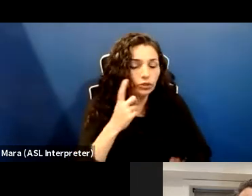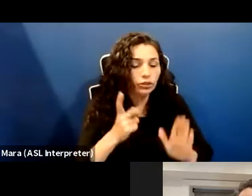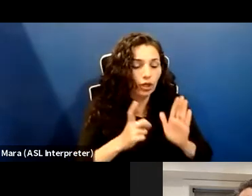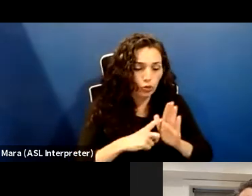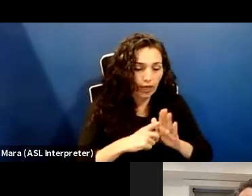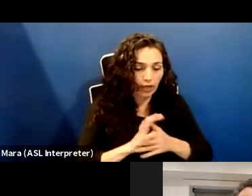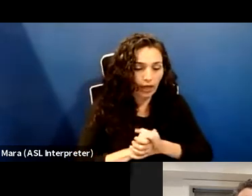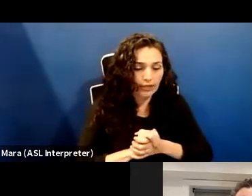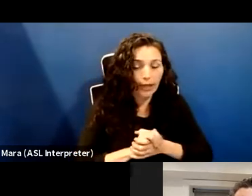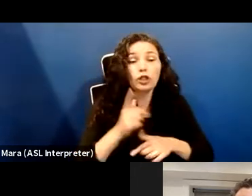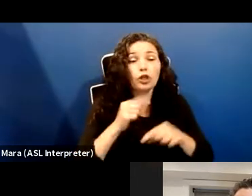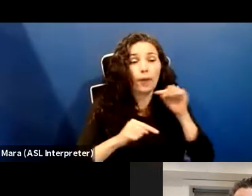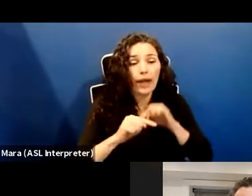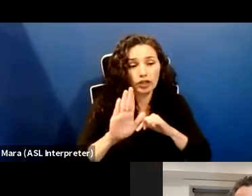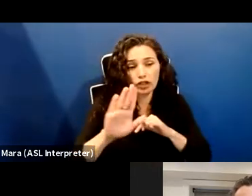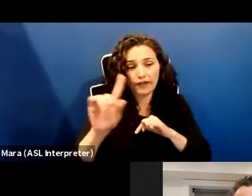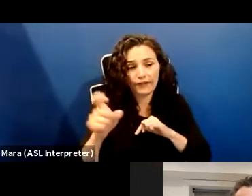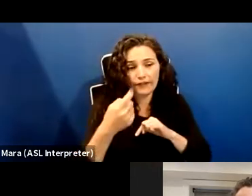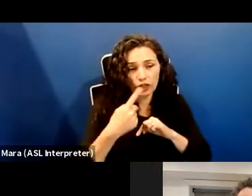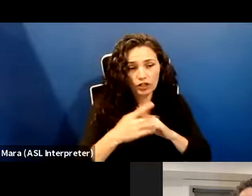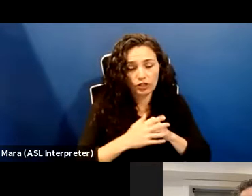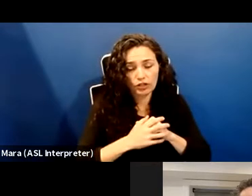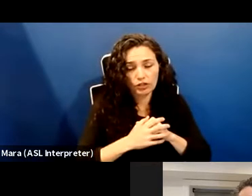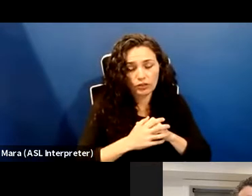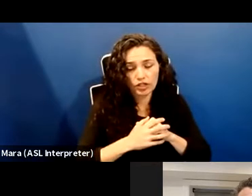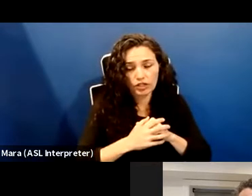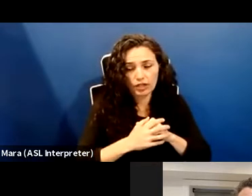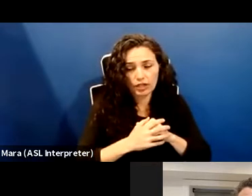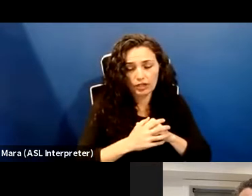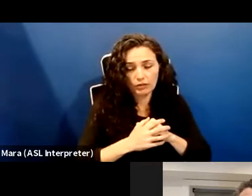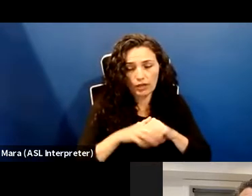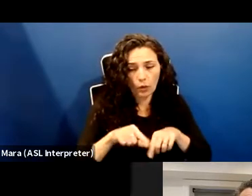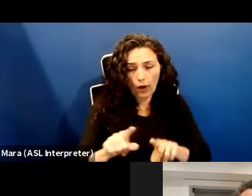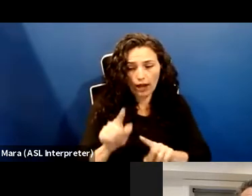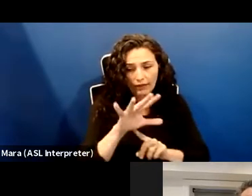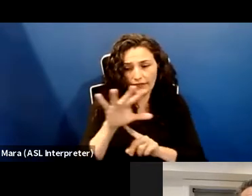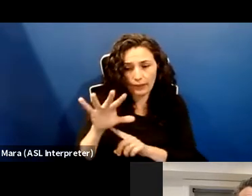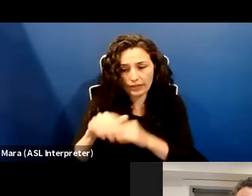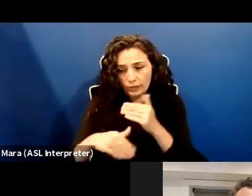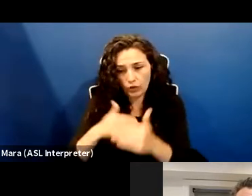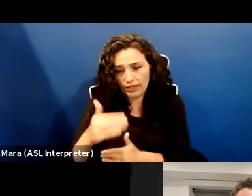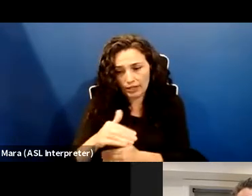what was it like essentially to be filmed and, you don't realize, I didn't realize until I saw it,